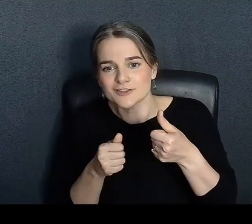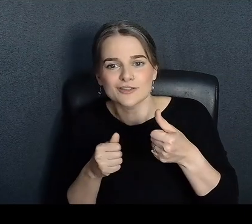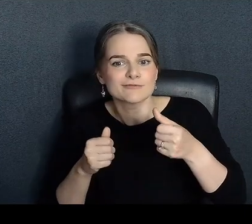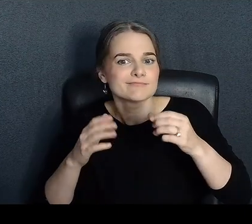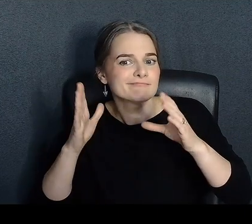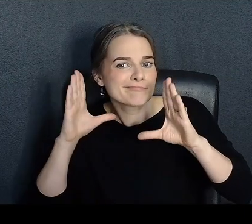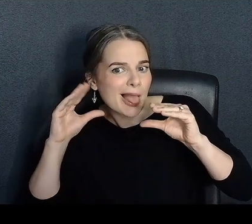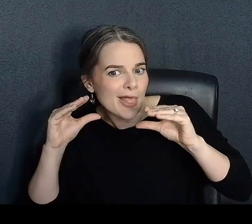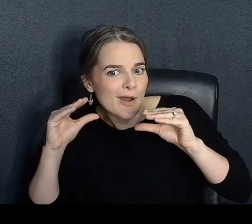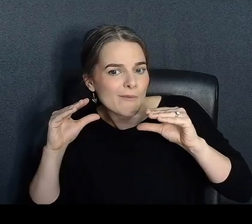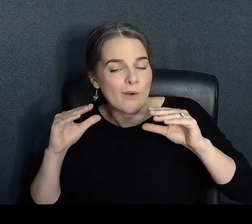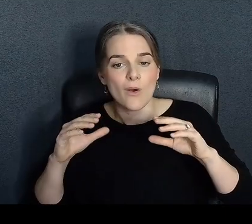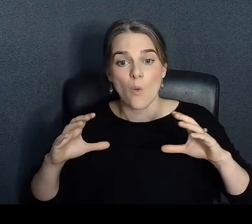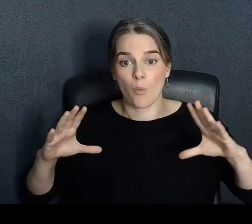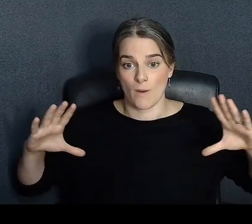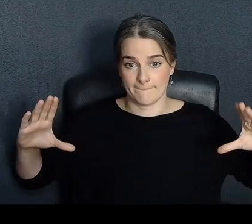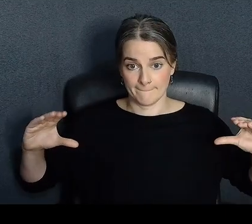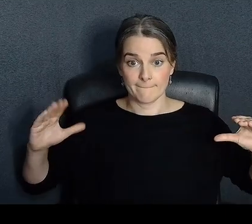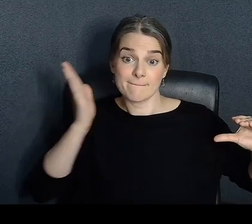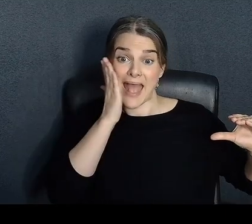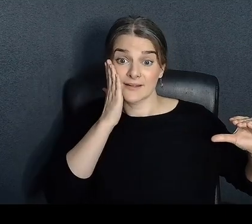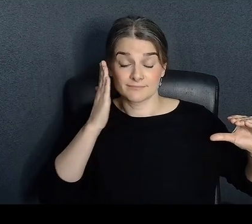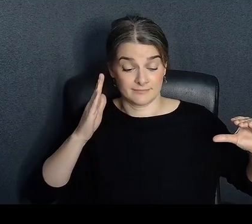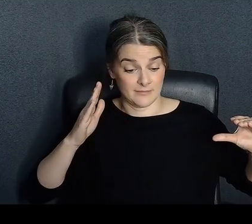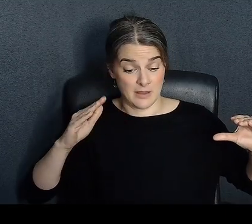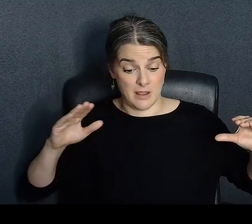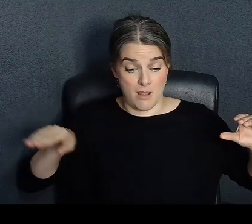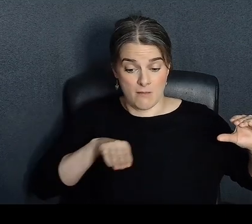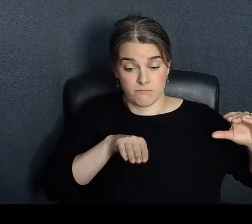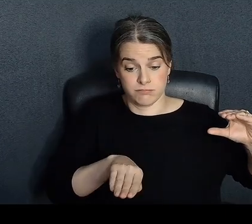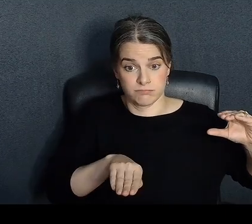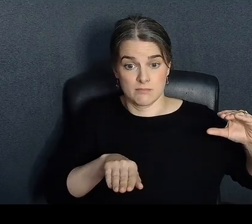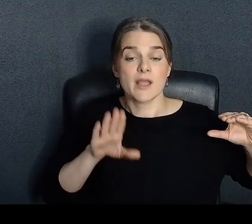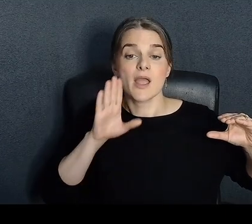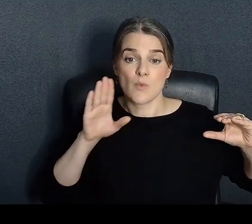and it will vibrate and wake them up.